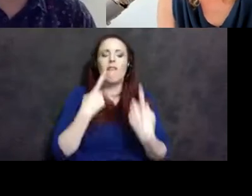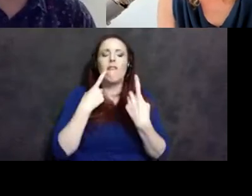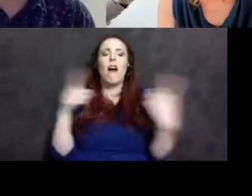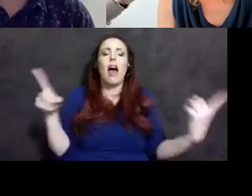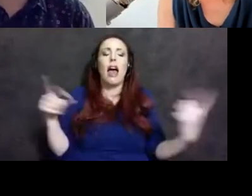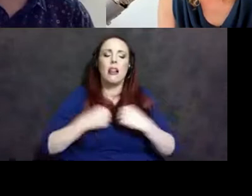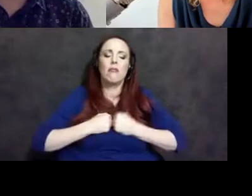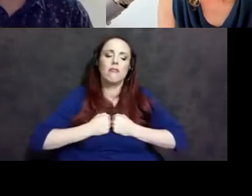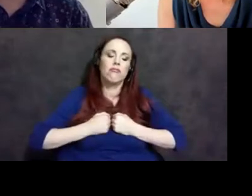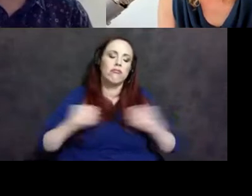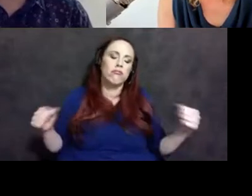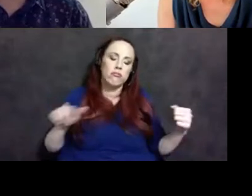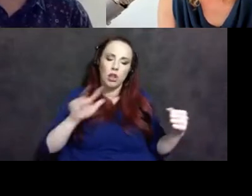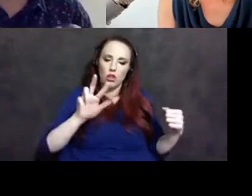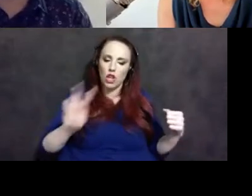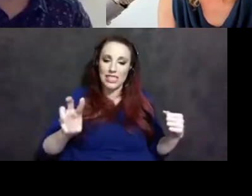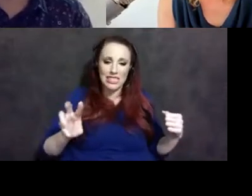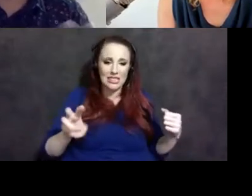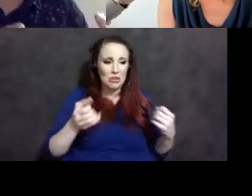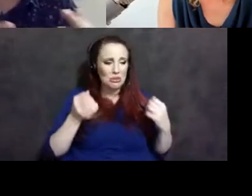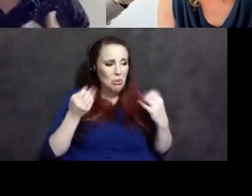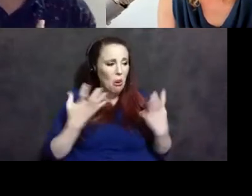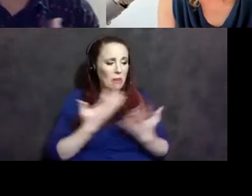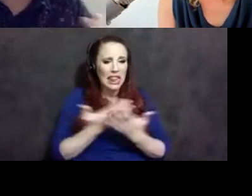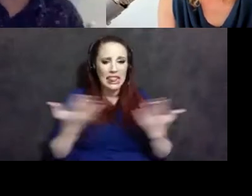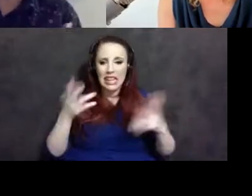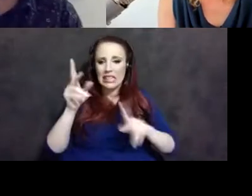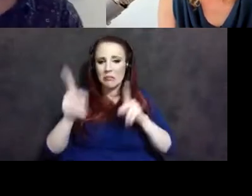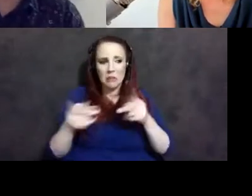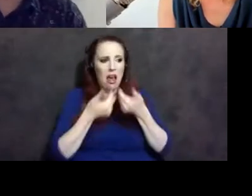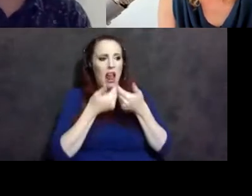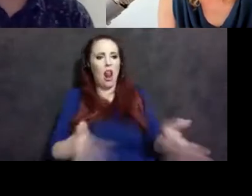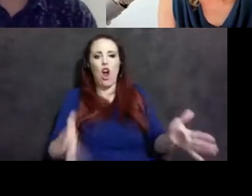And I lost so many people, so many things because I was against the grain